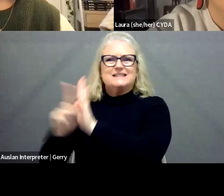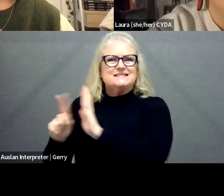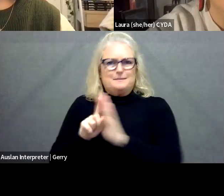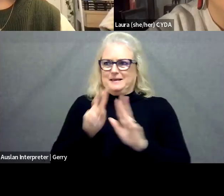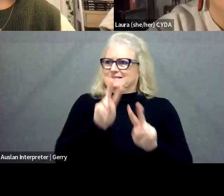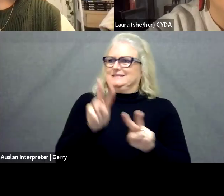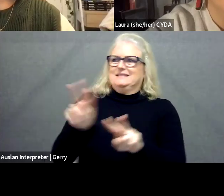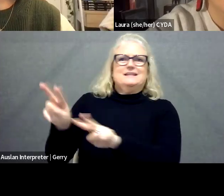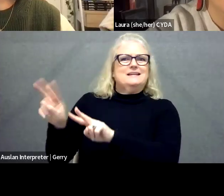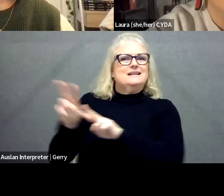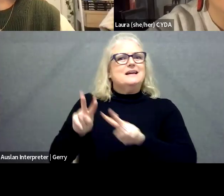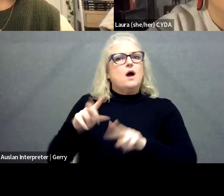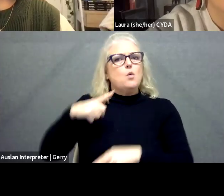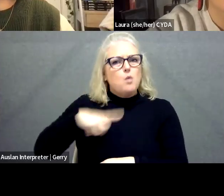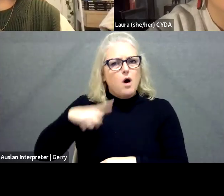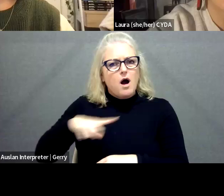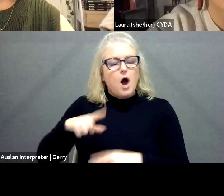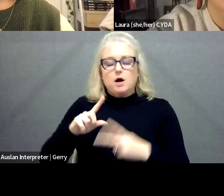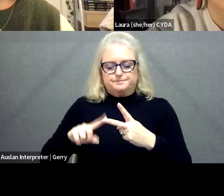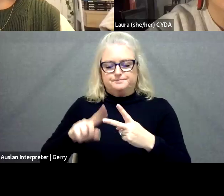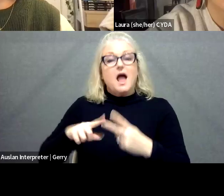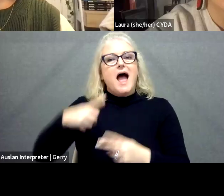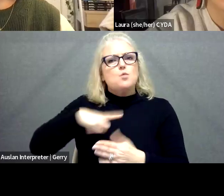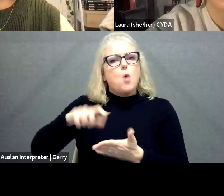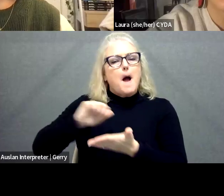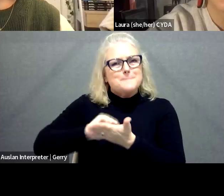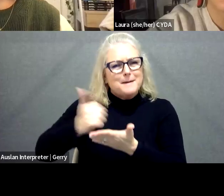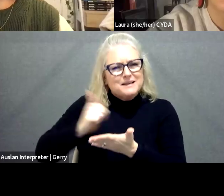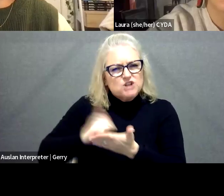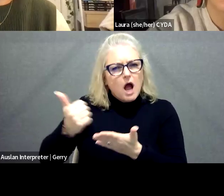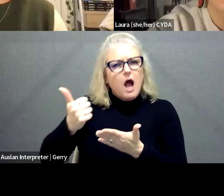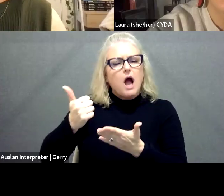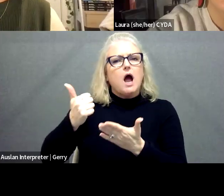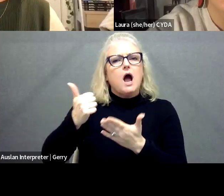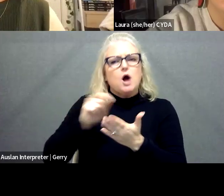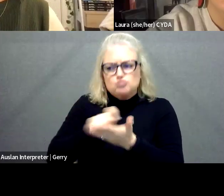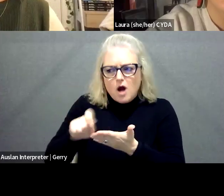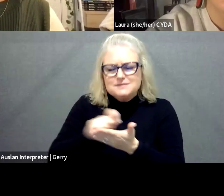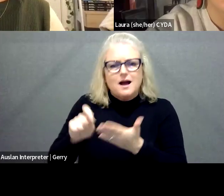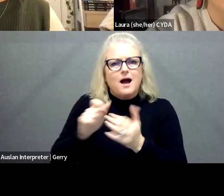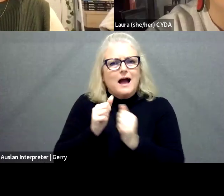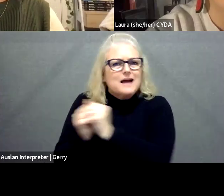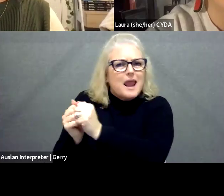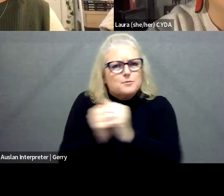is how can writers publishers and educators collaborate to improve the representation